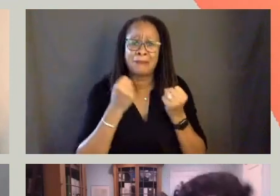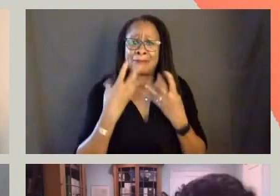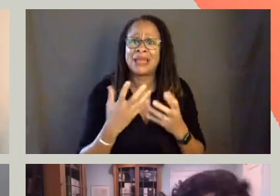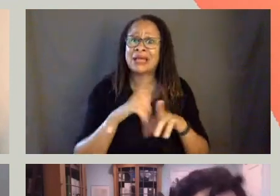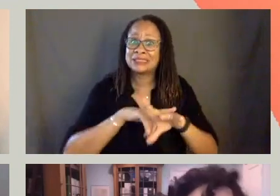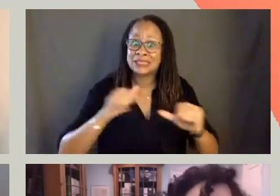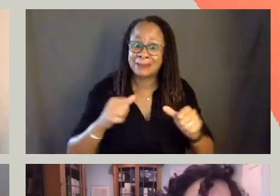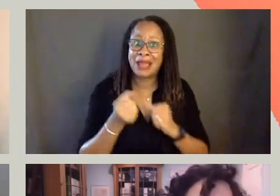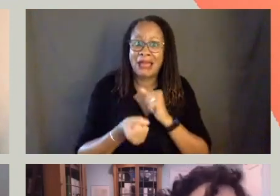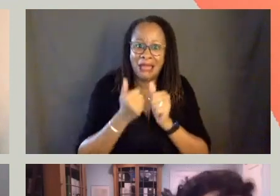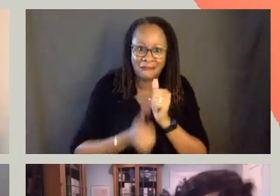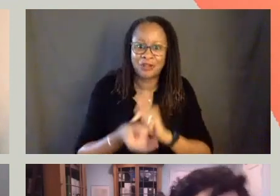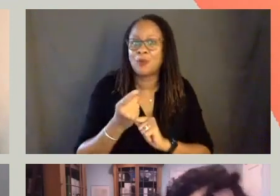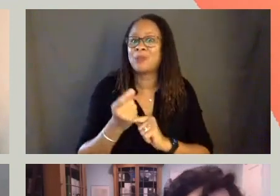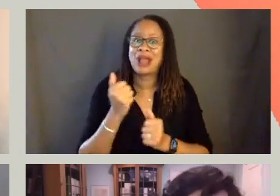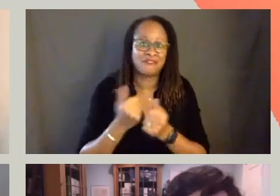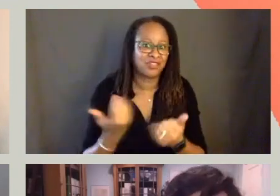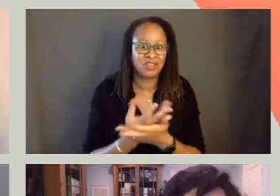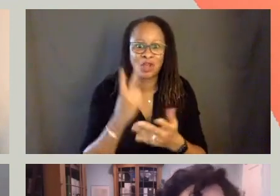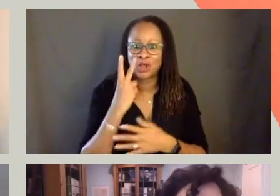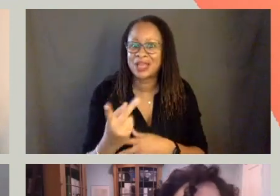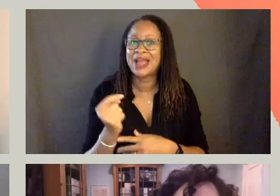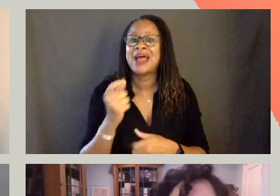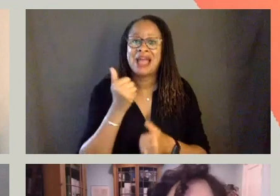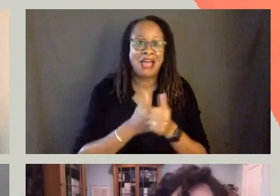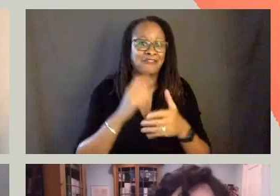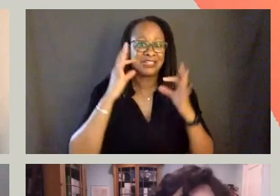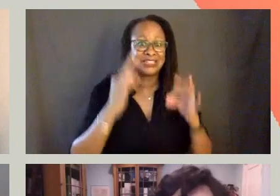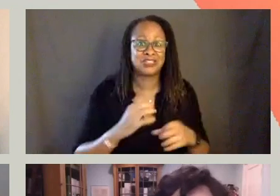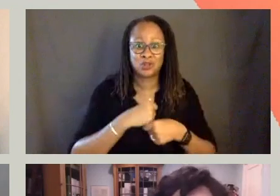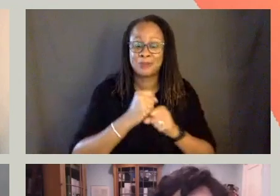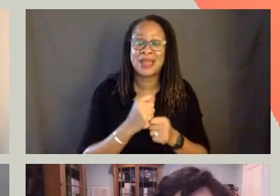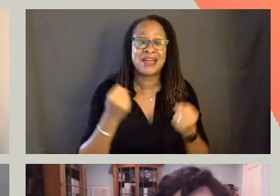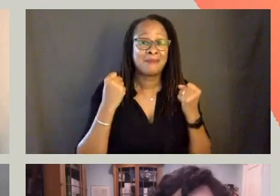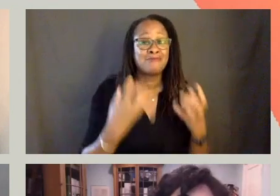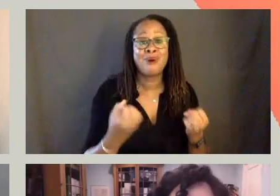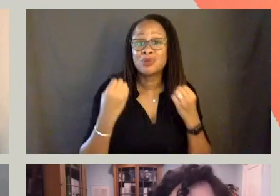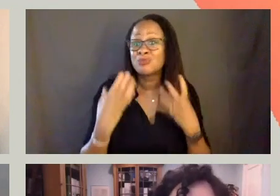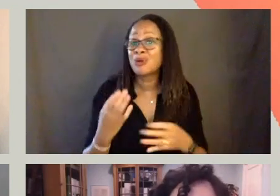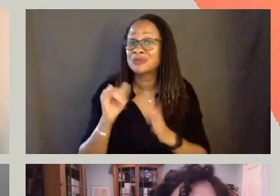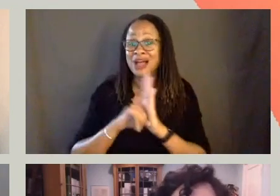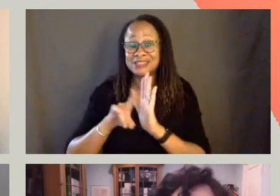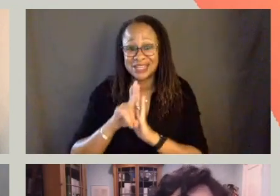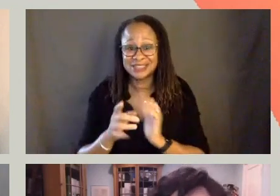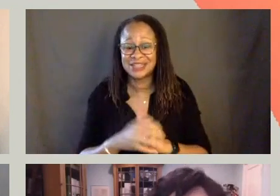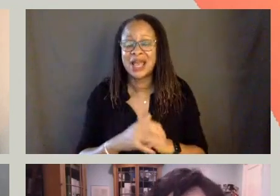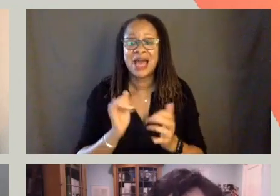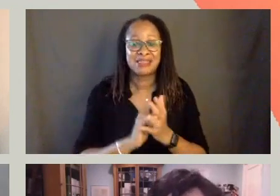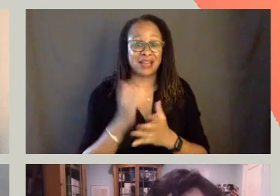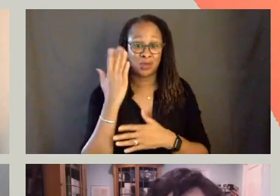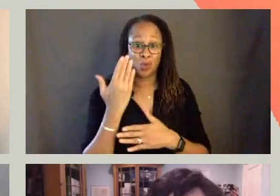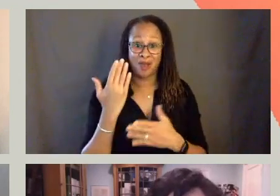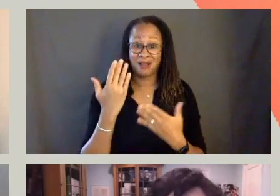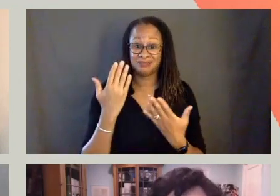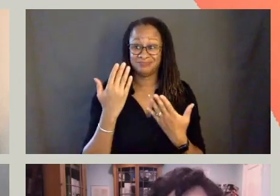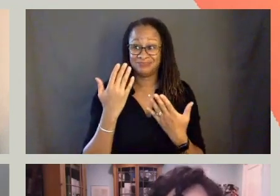in everything they look at and every decision they make, they're carrying multiple identities. And I think that's what our fight is for, right?